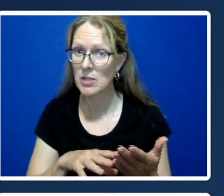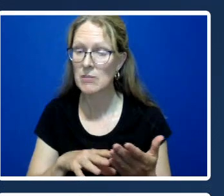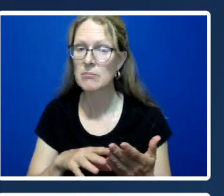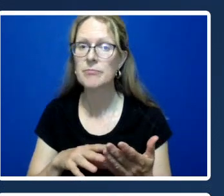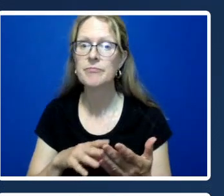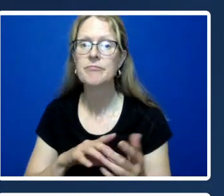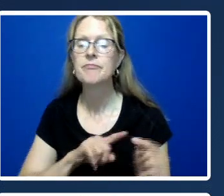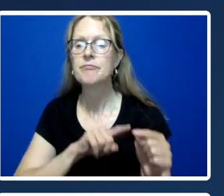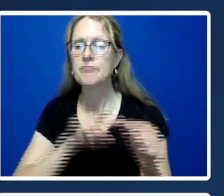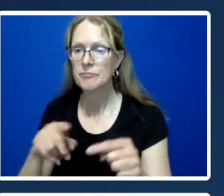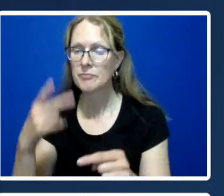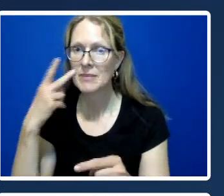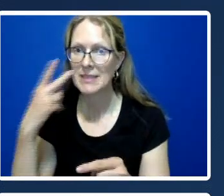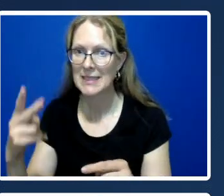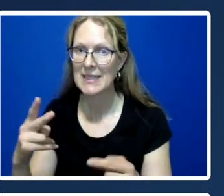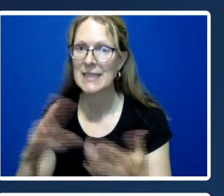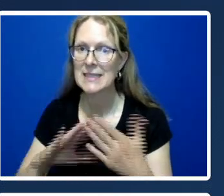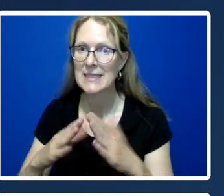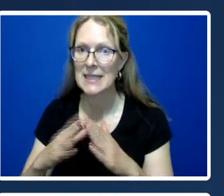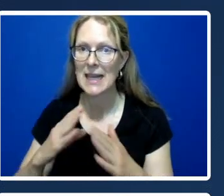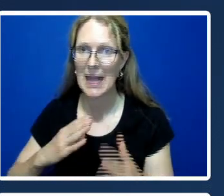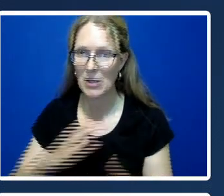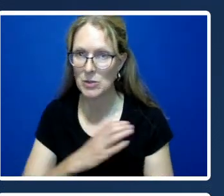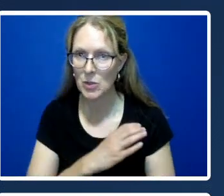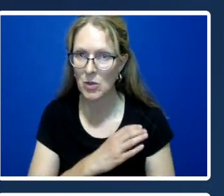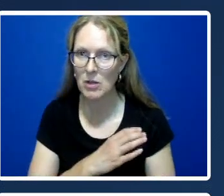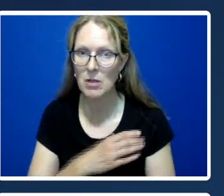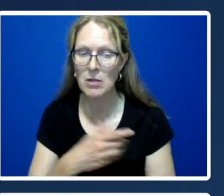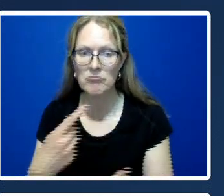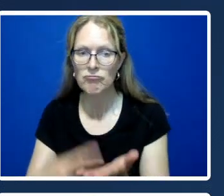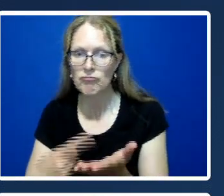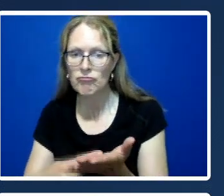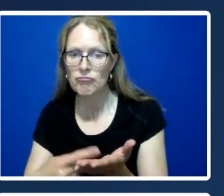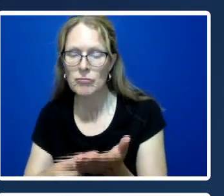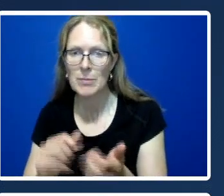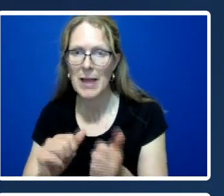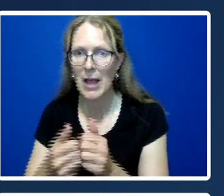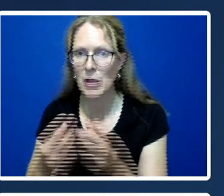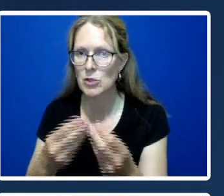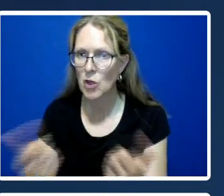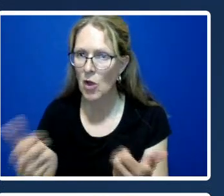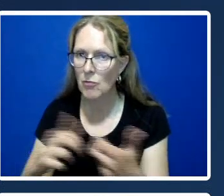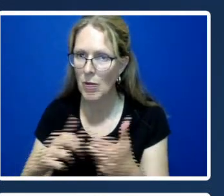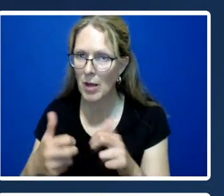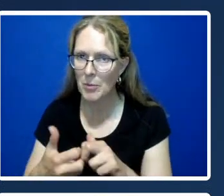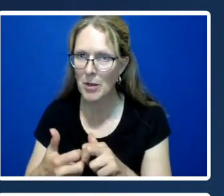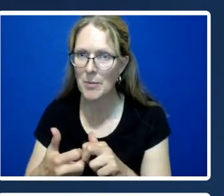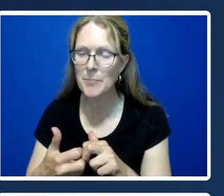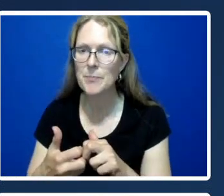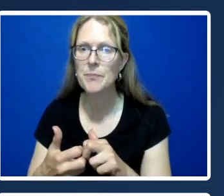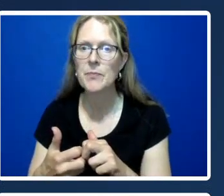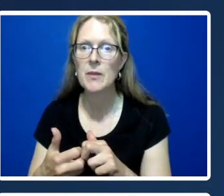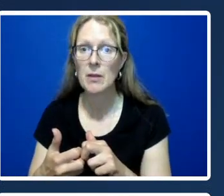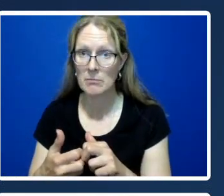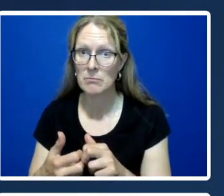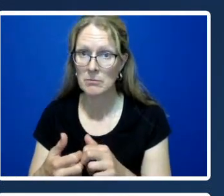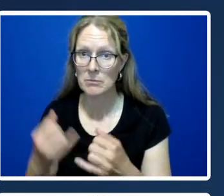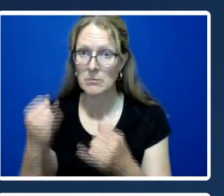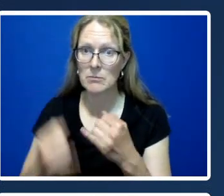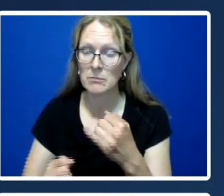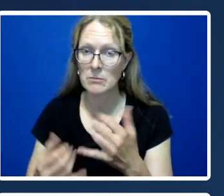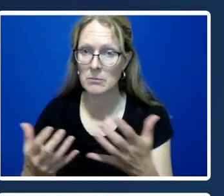Council about how to proceed with solving this problem. And ultimately plan several cleanup